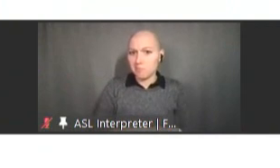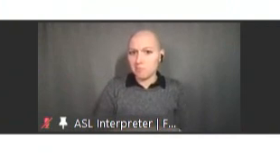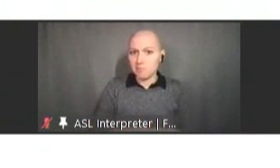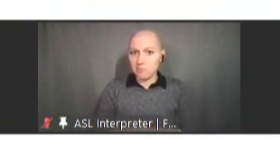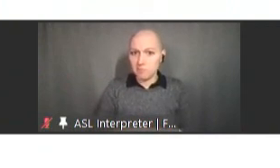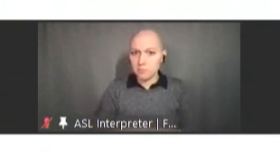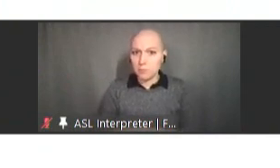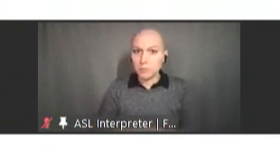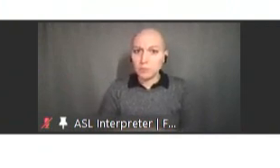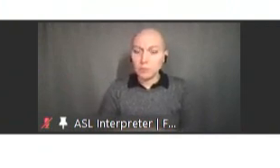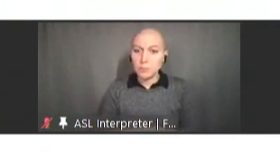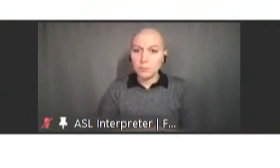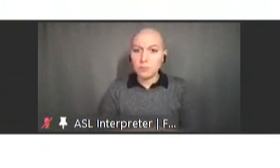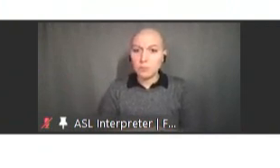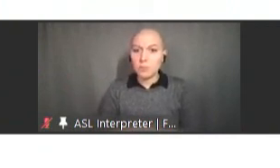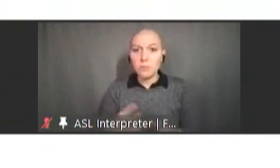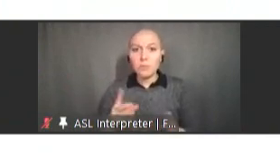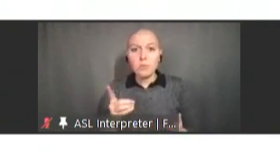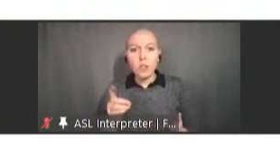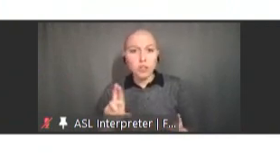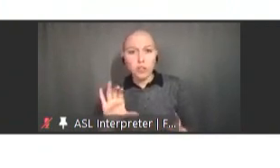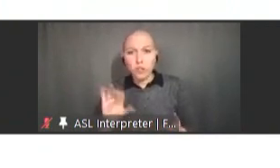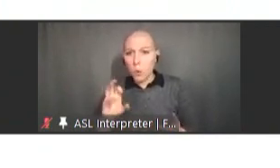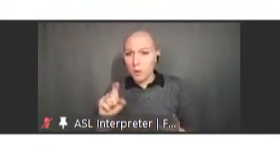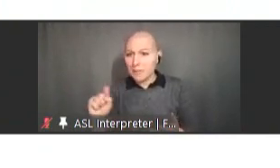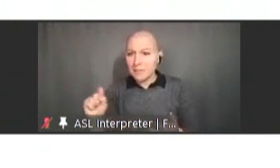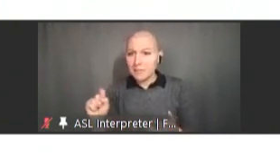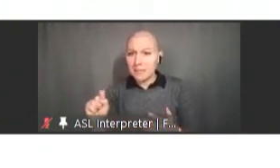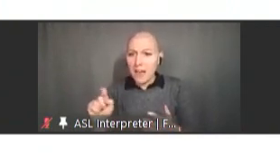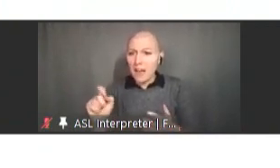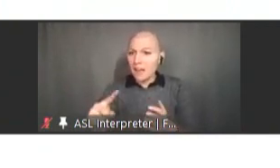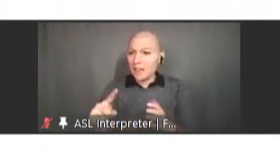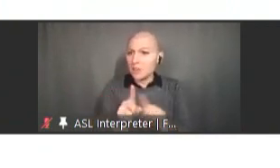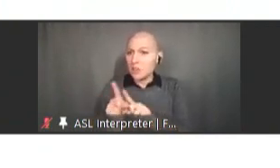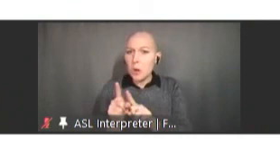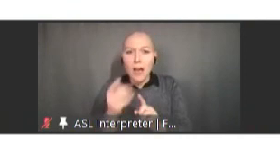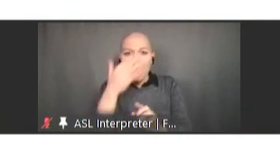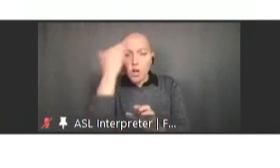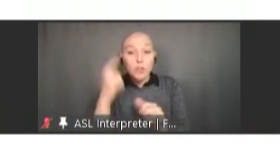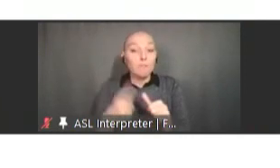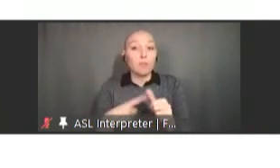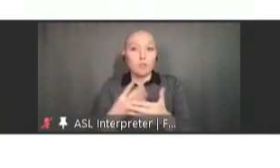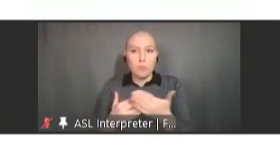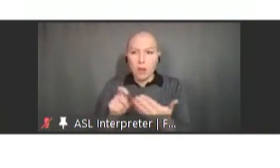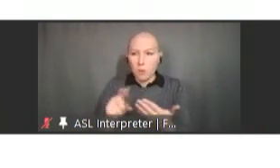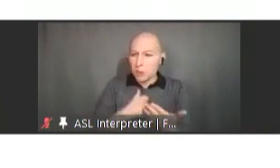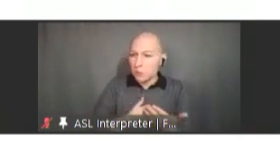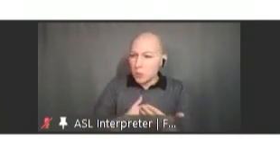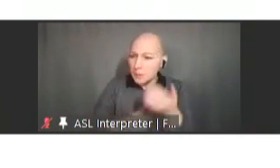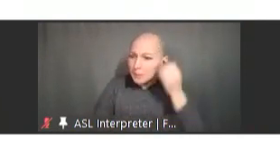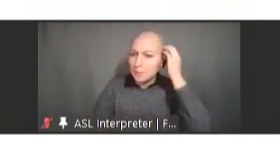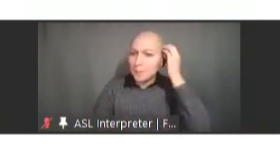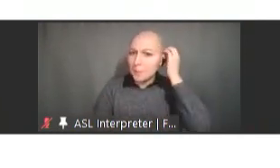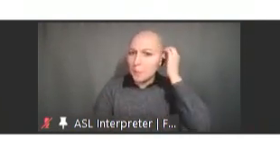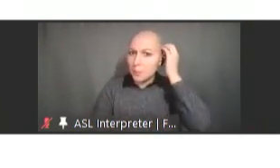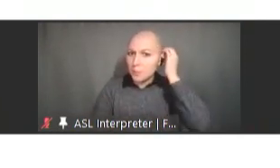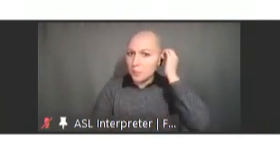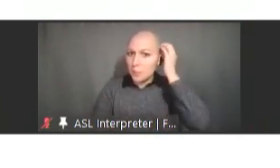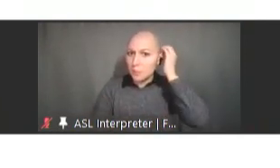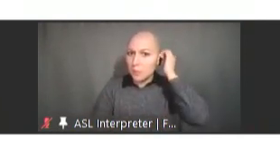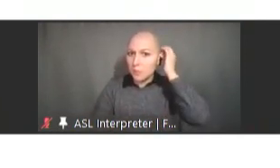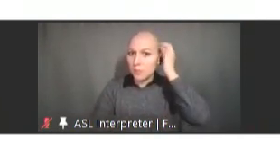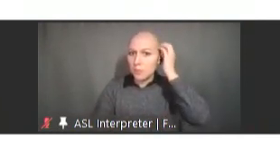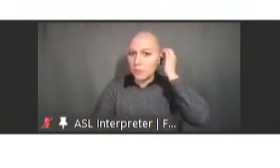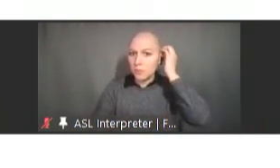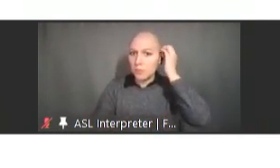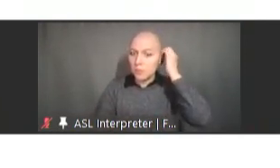And I forgot the first part of the question, sorry .